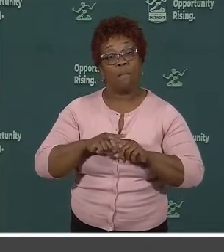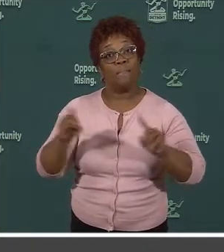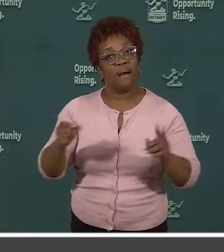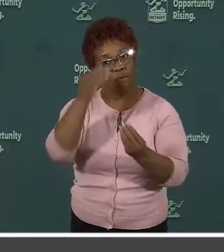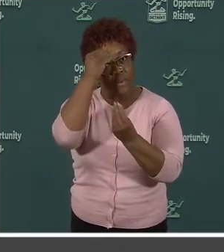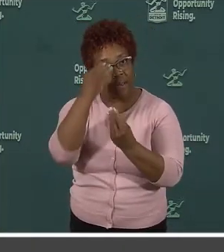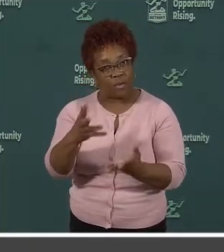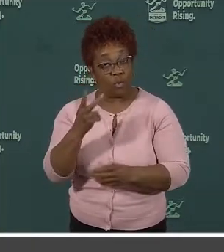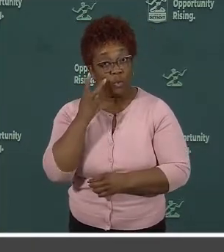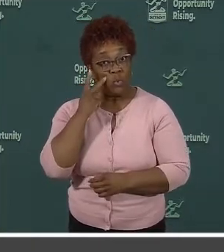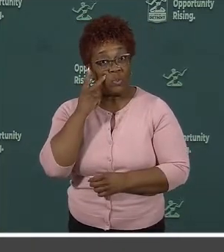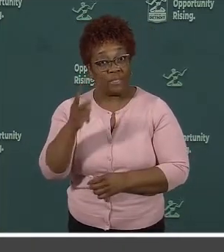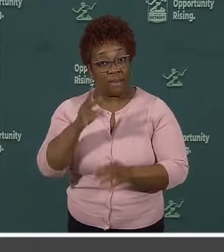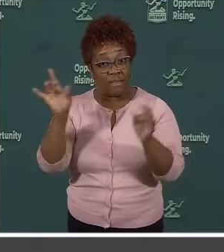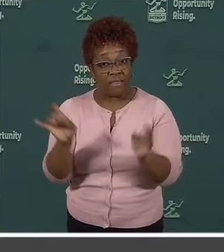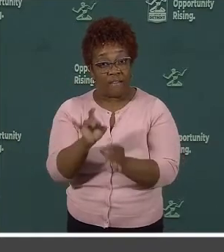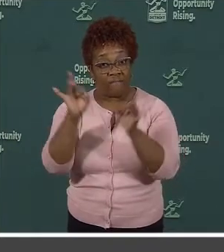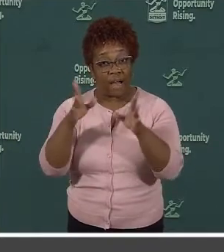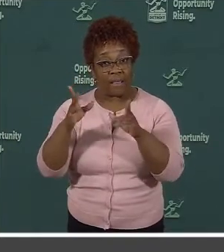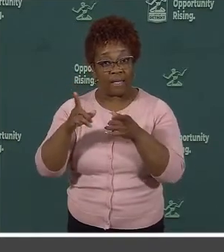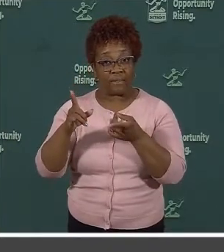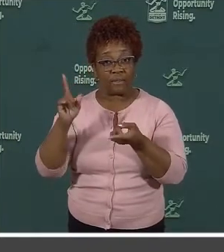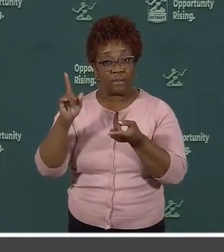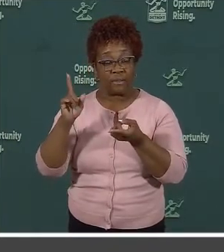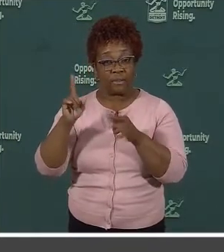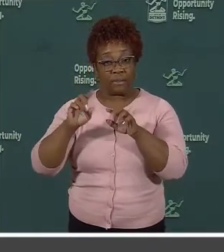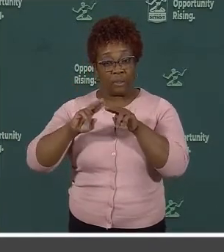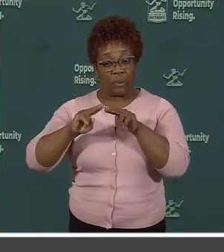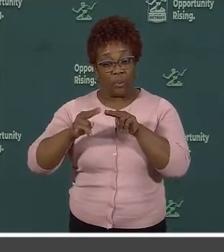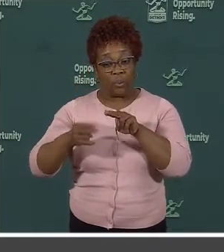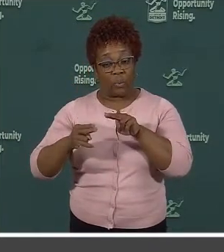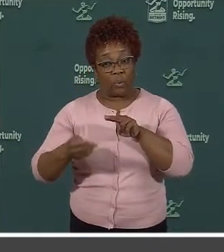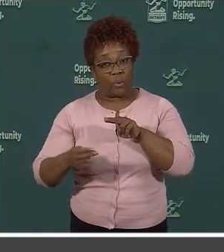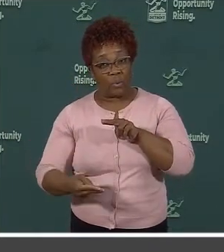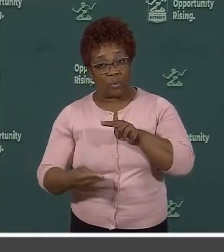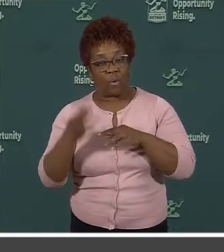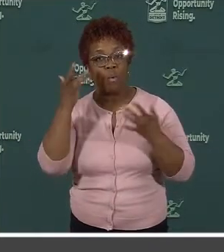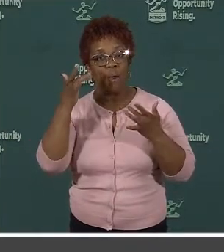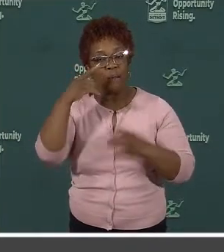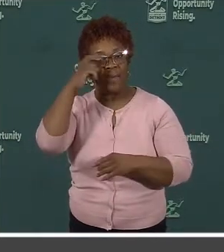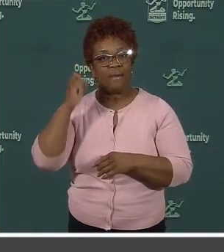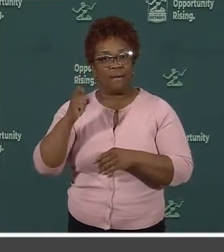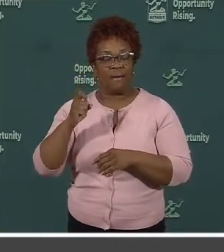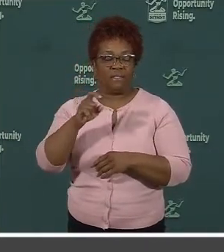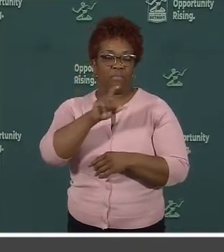CONTINUE TO COME DOWN IT'S GOING TO BE BECAUSE THE POLICE AND THE COUNTY EXECUTIVE AND THE PROSECUTOR THE SHERIFF THE